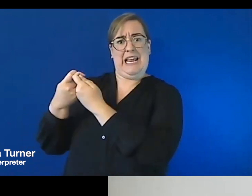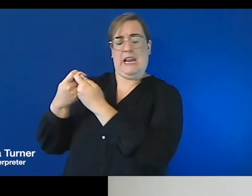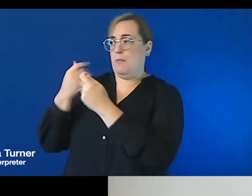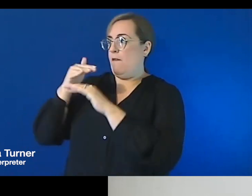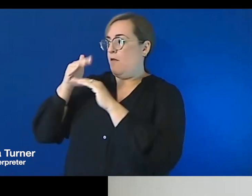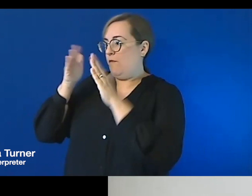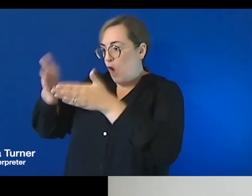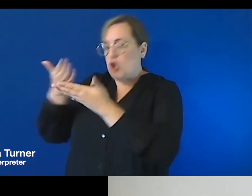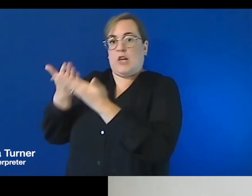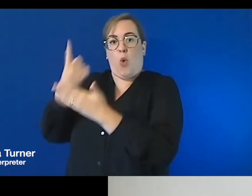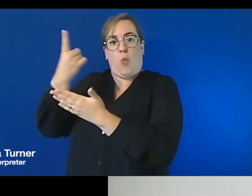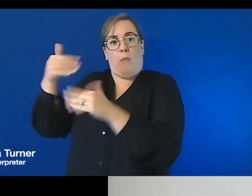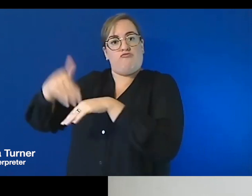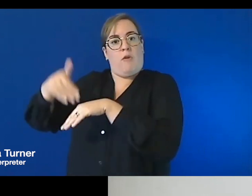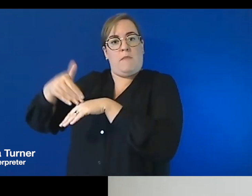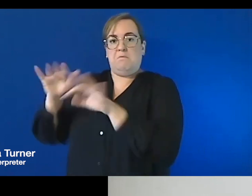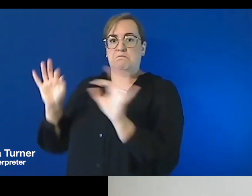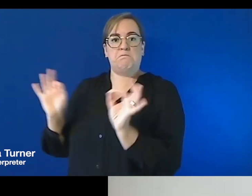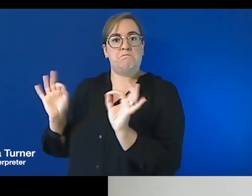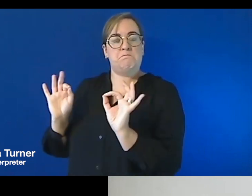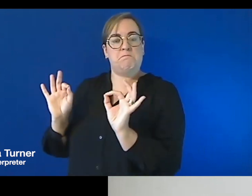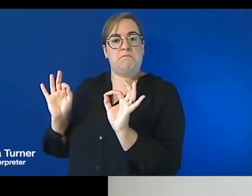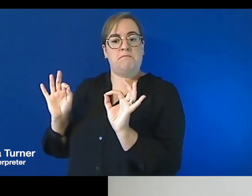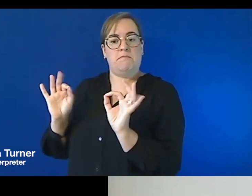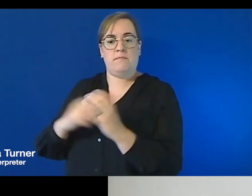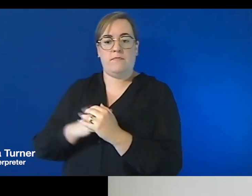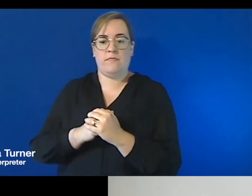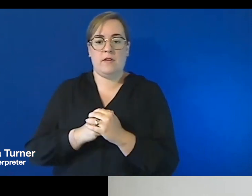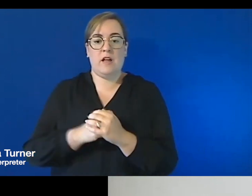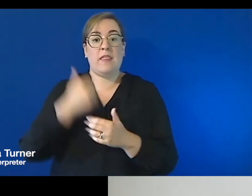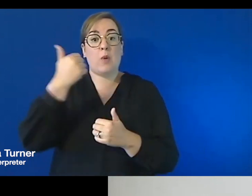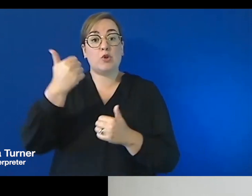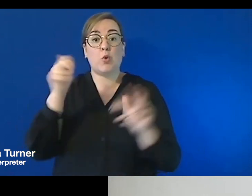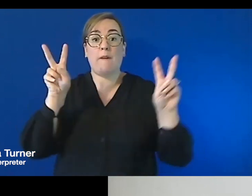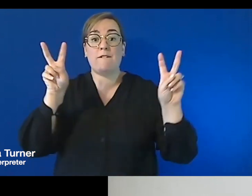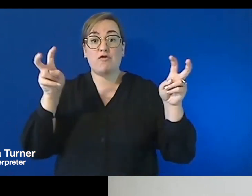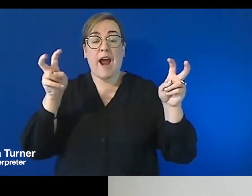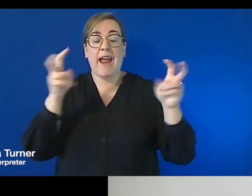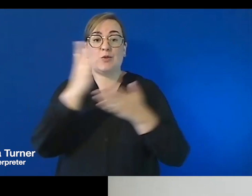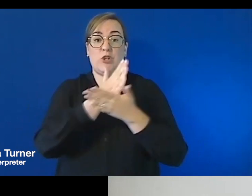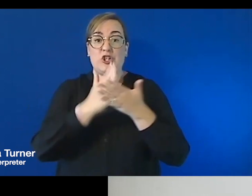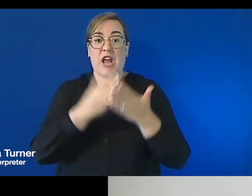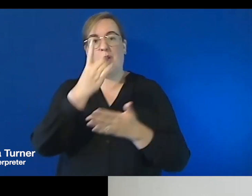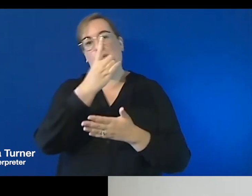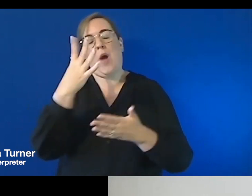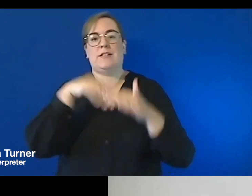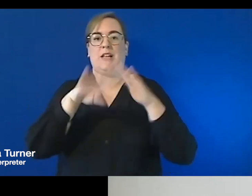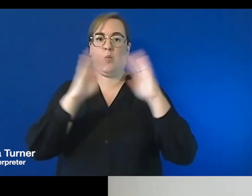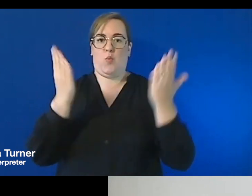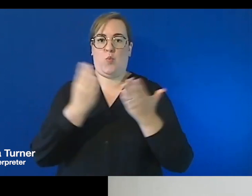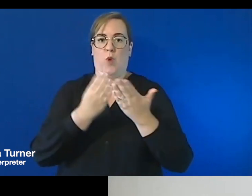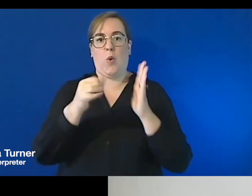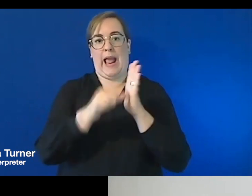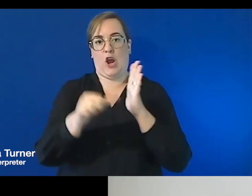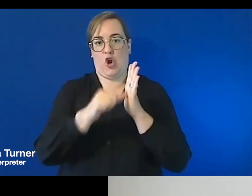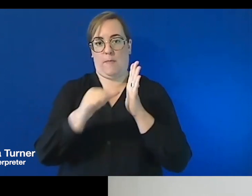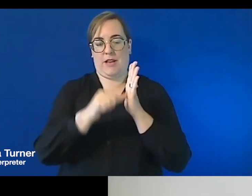There is a very good phrase, on shared on World Economic Forum, AI can be ever the silver bullet